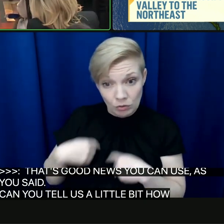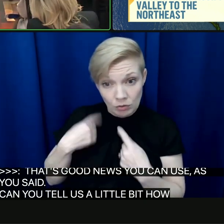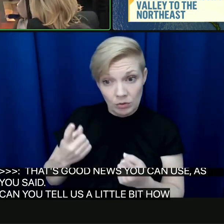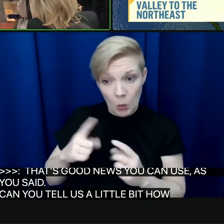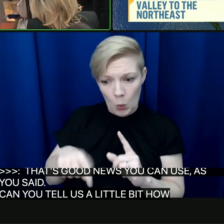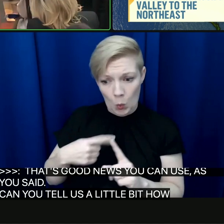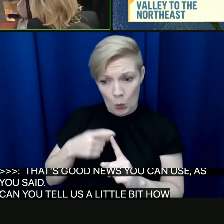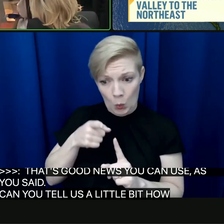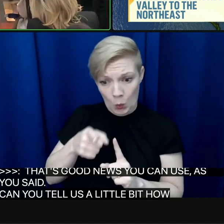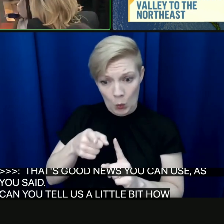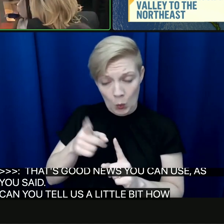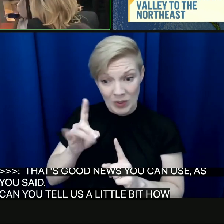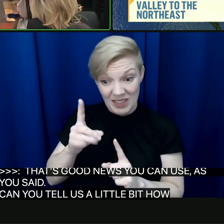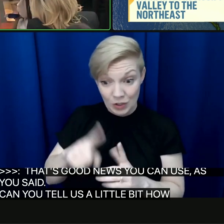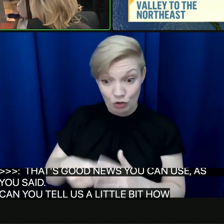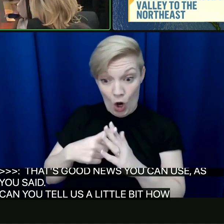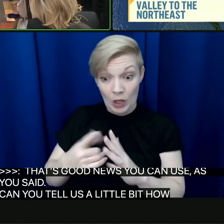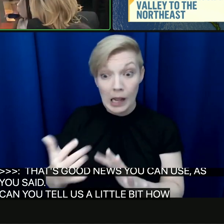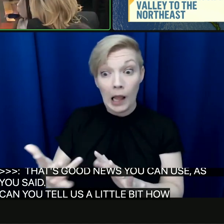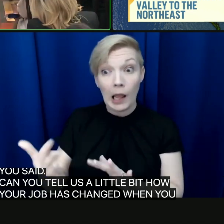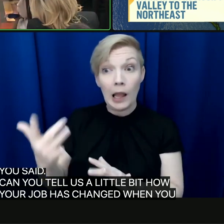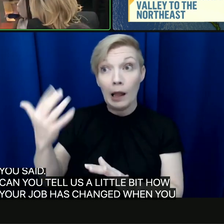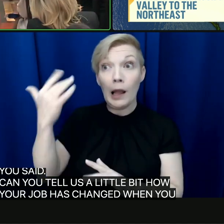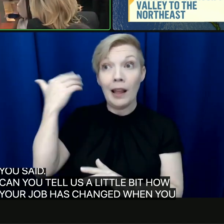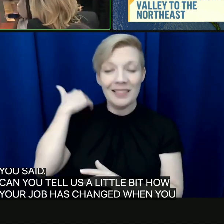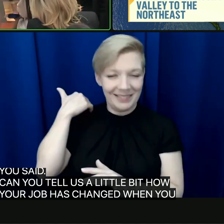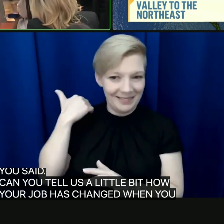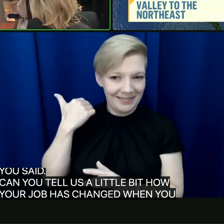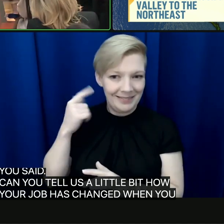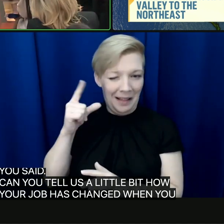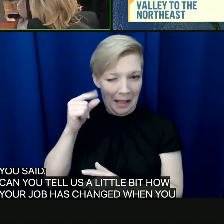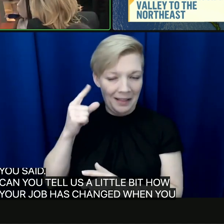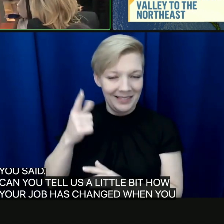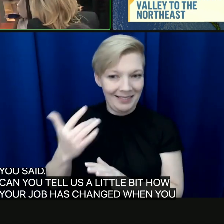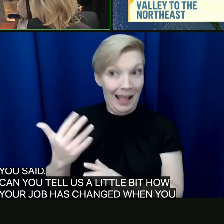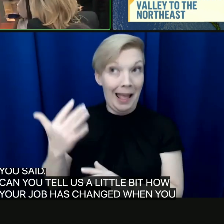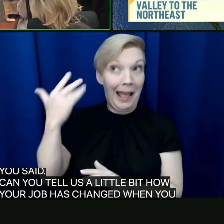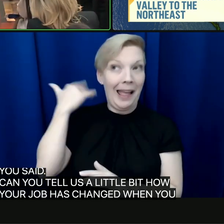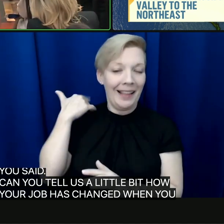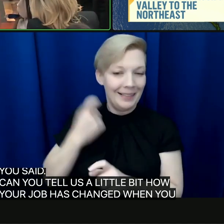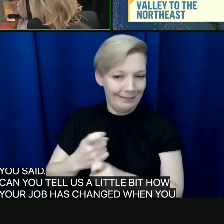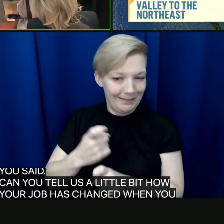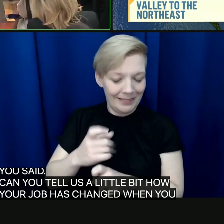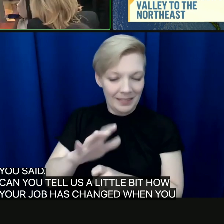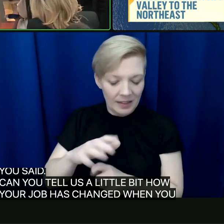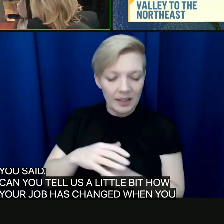The answer ago, as you're getting there is a focus on what's the weather like today. There's a special weather event.